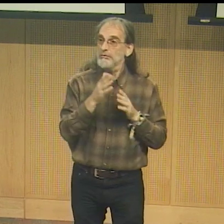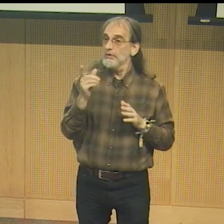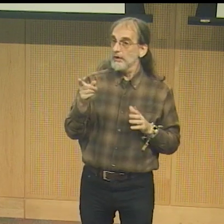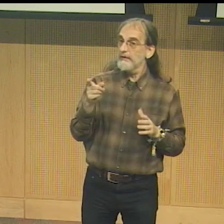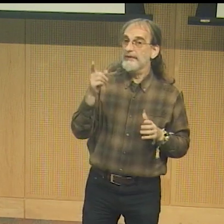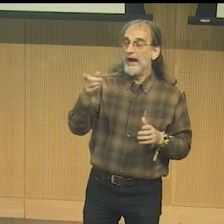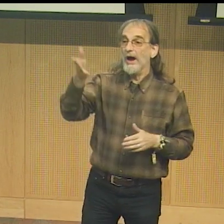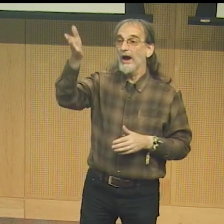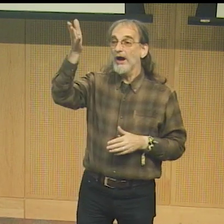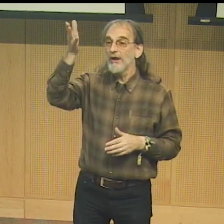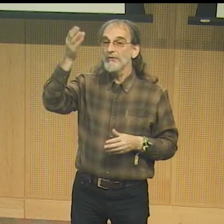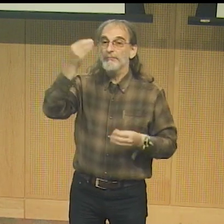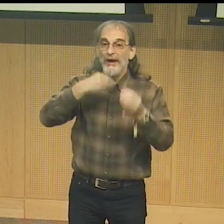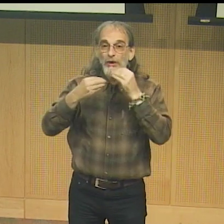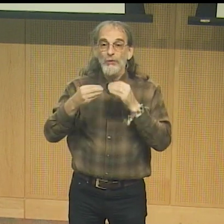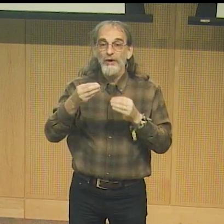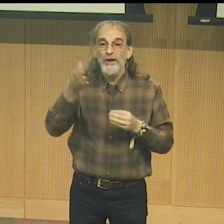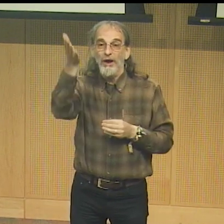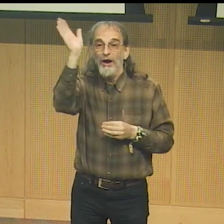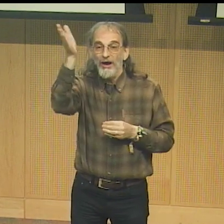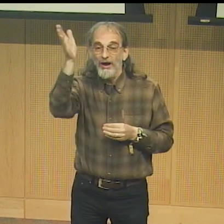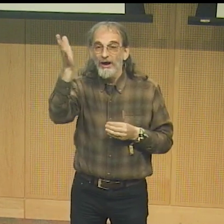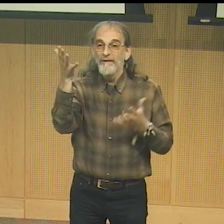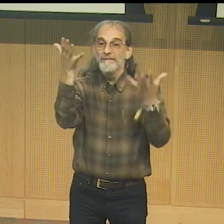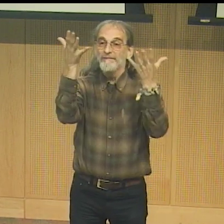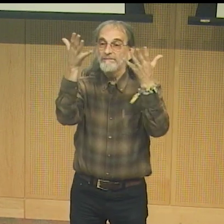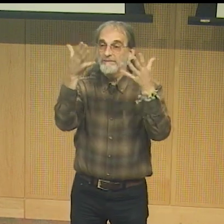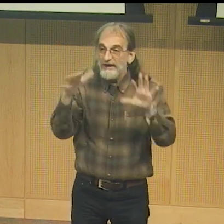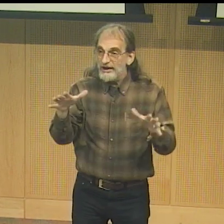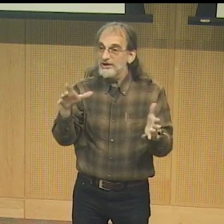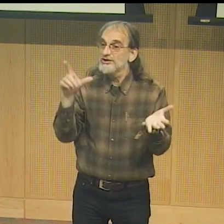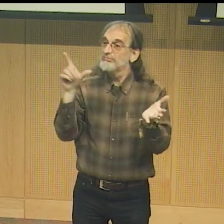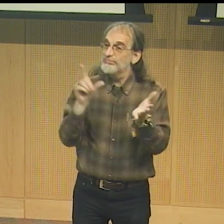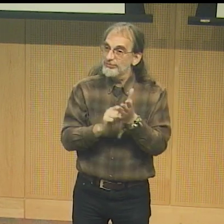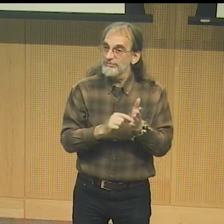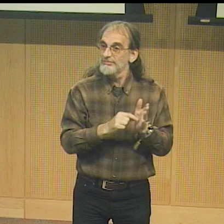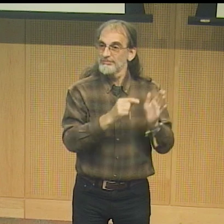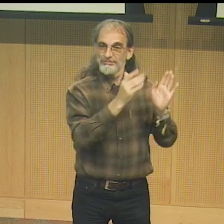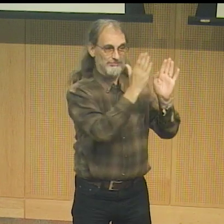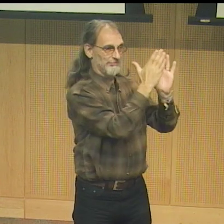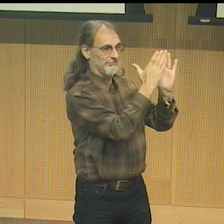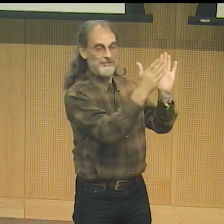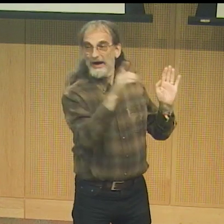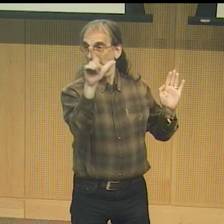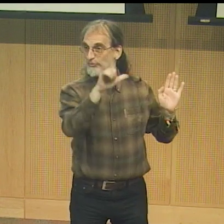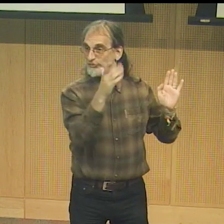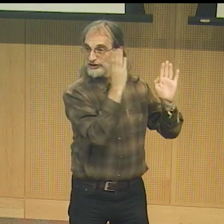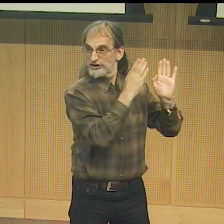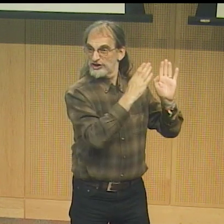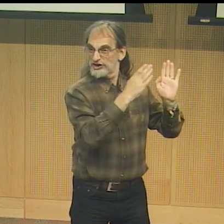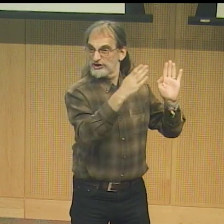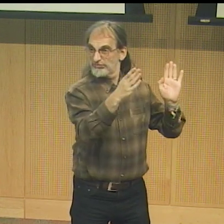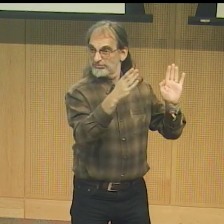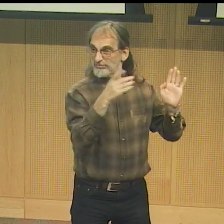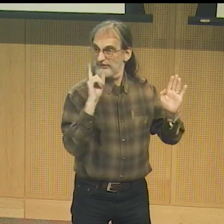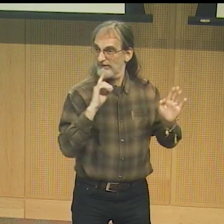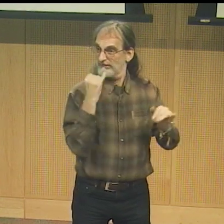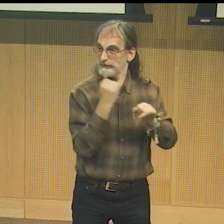The banquets--after the banquets were finished and all the people would get up and give their lectures and their presentations, they were then